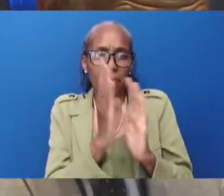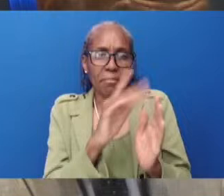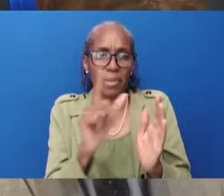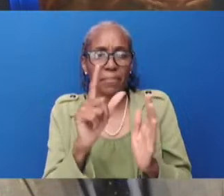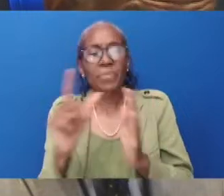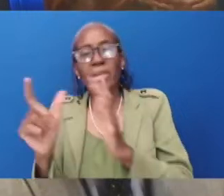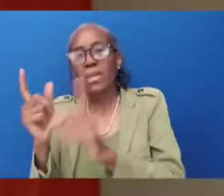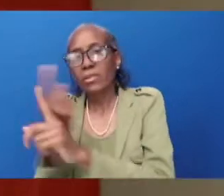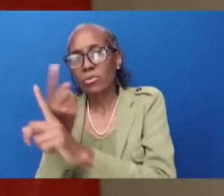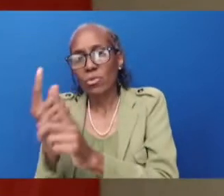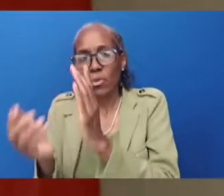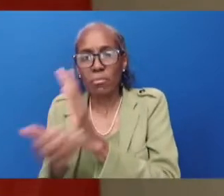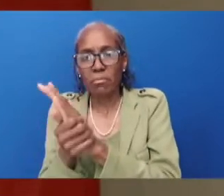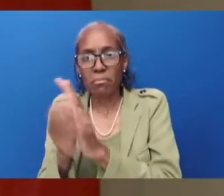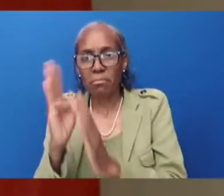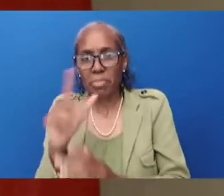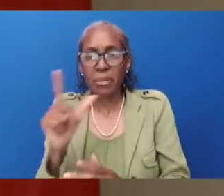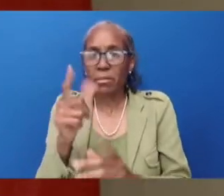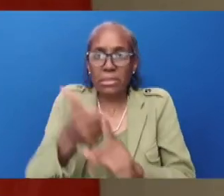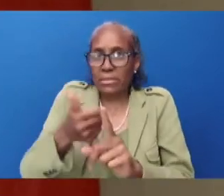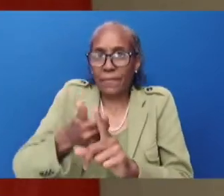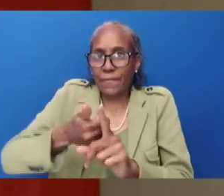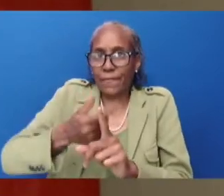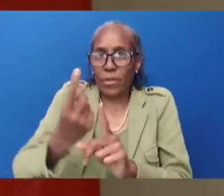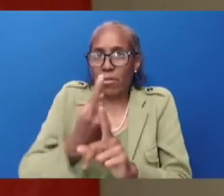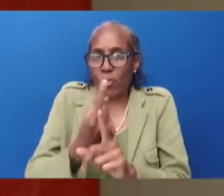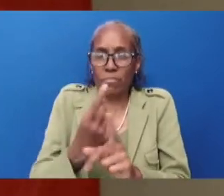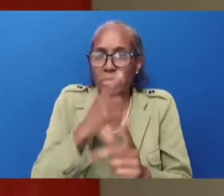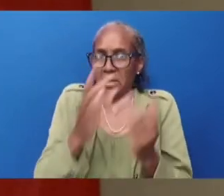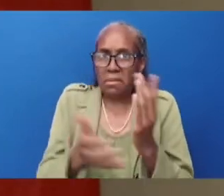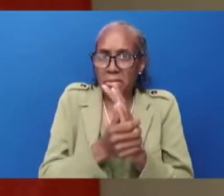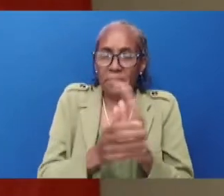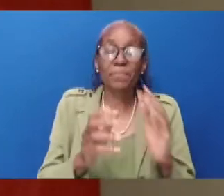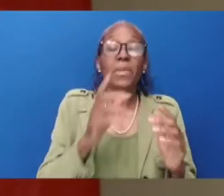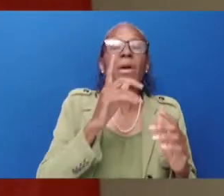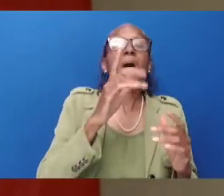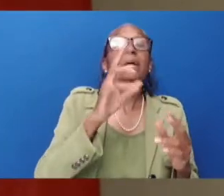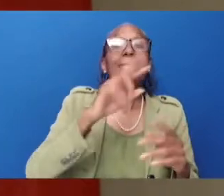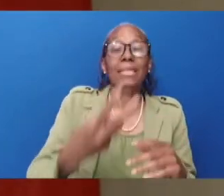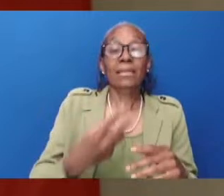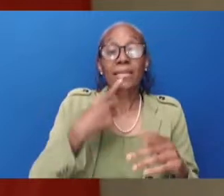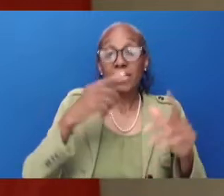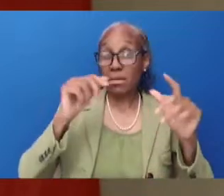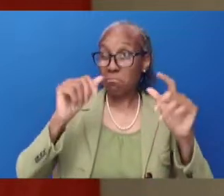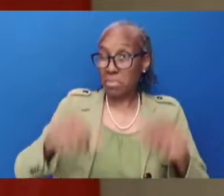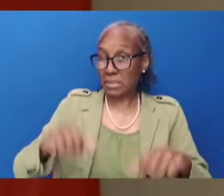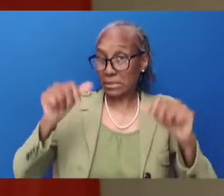OR IS IT ITS OWN STAND-ALONE AMENDMENT OR BILL? IT'S A STAND ALONE